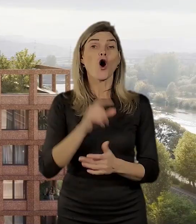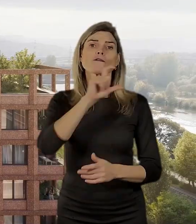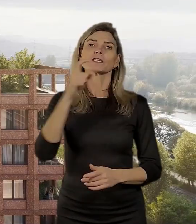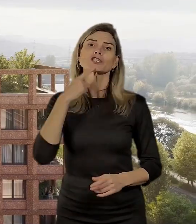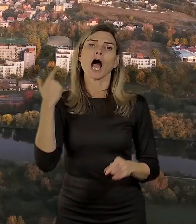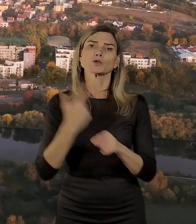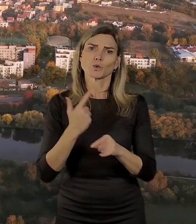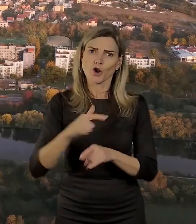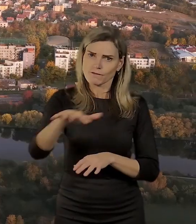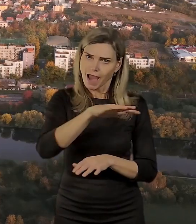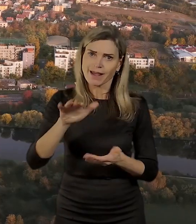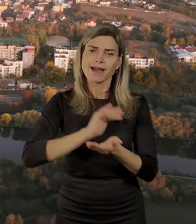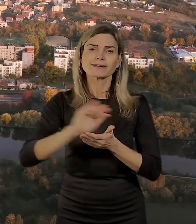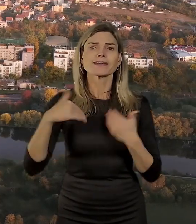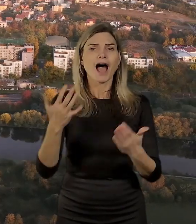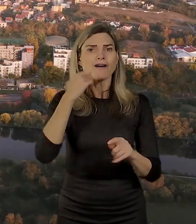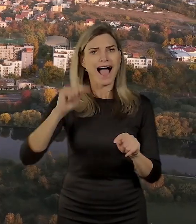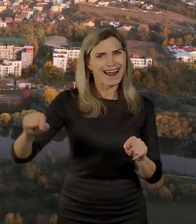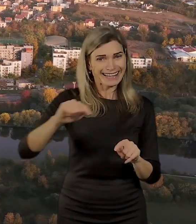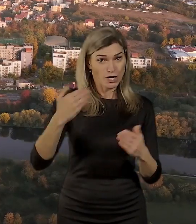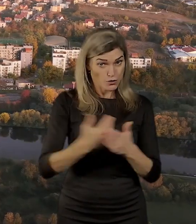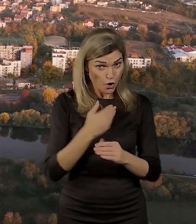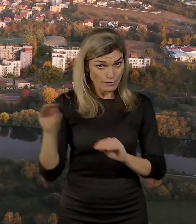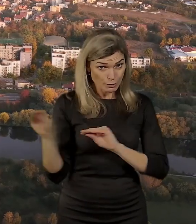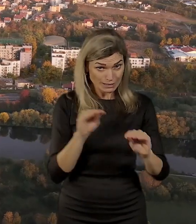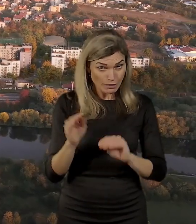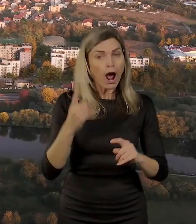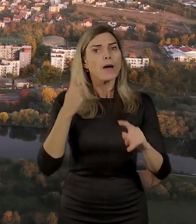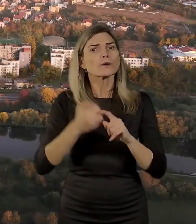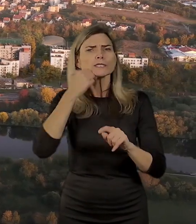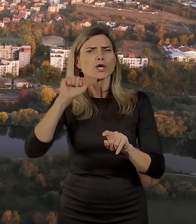bring its ideas and comments into play, and I would definitely recommend it